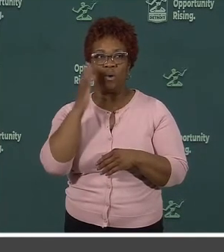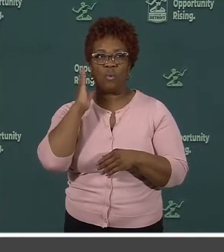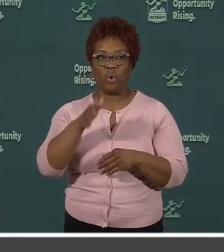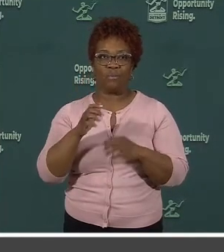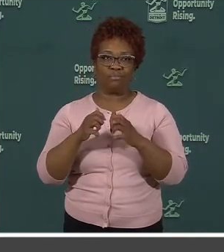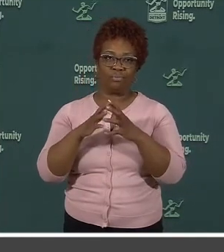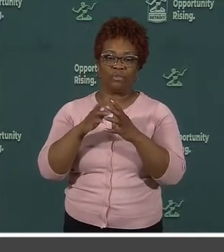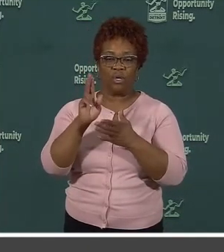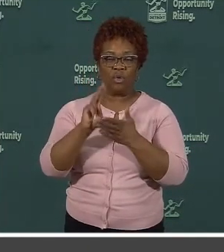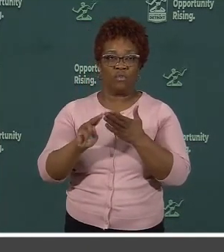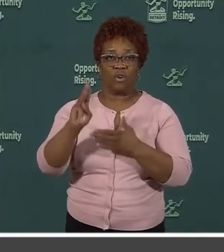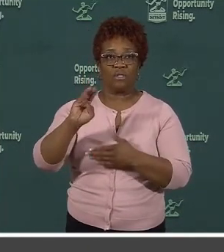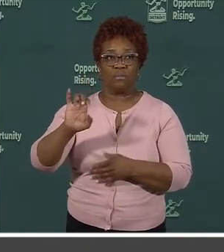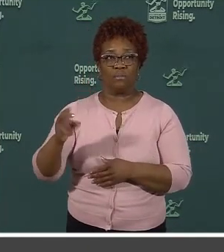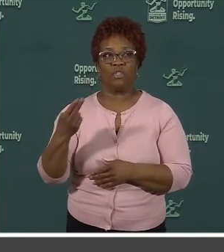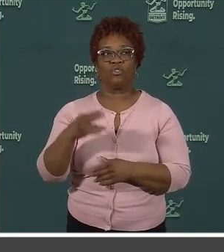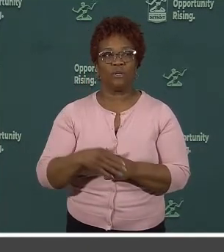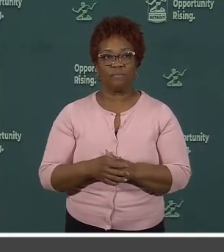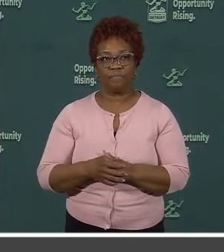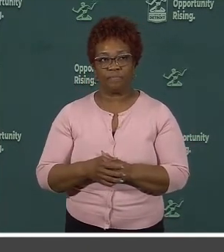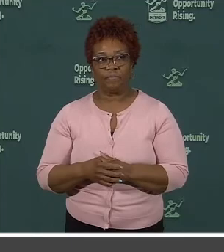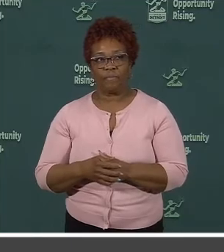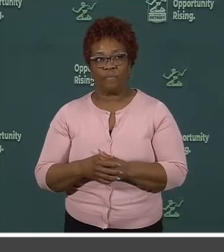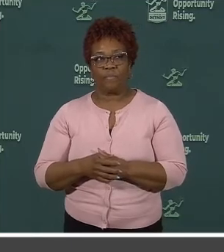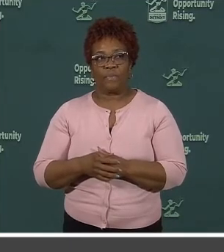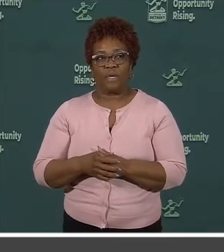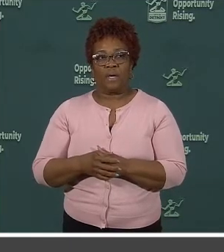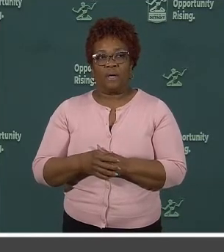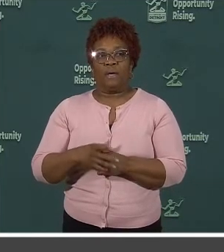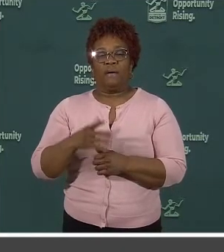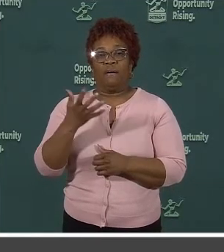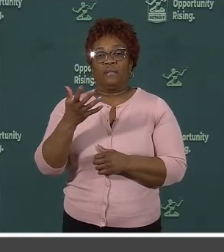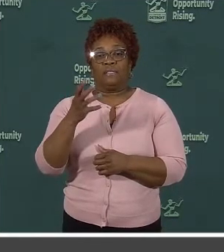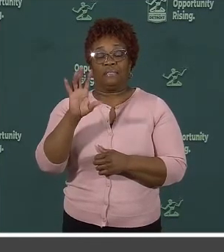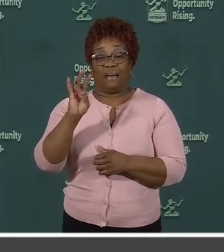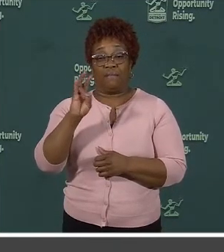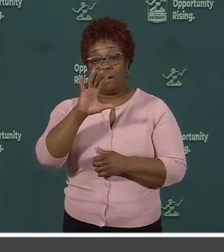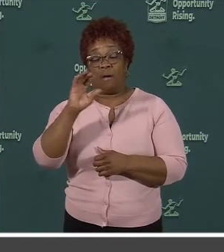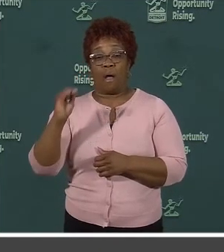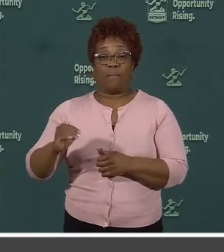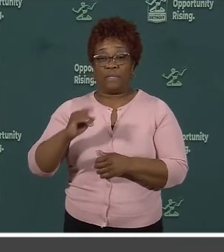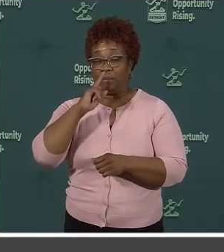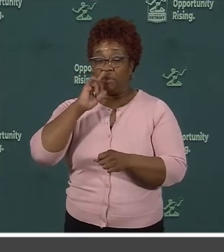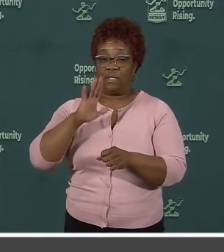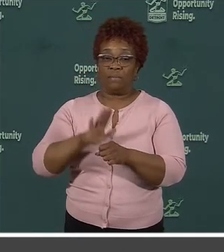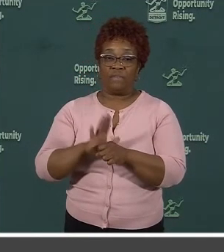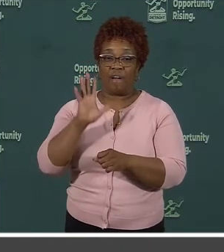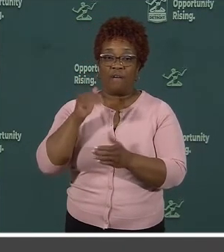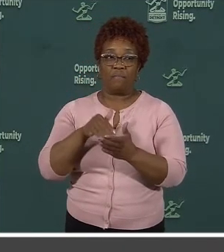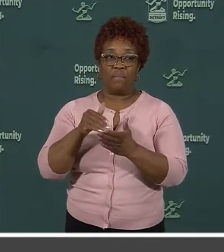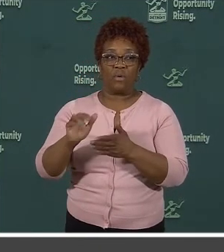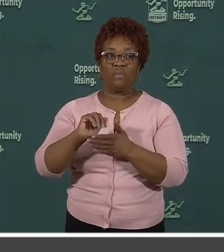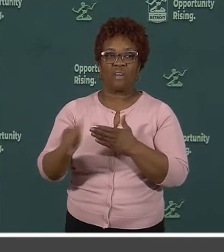MICHIGAN GARY TORIGOE AT SEVEN COMPANIES EACH COMMITTED FIVE MILLION DOLLARS AND WE TOOK NEIGHBORHOODS LIKE THIS ON GRAND RIVER AND REBUILT THEM